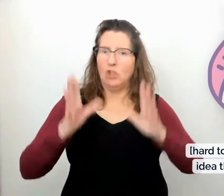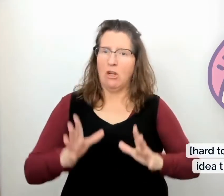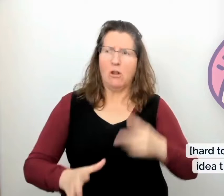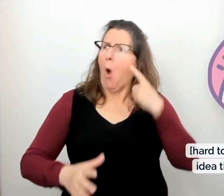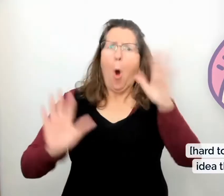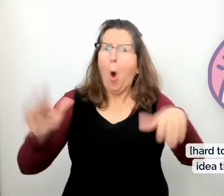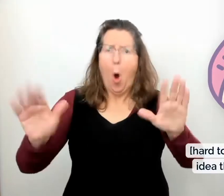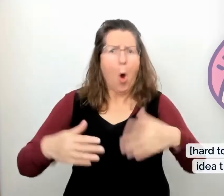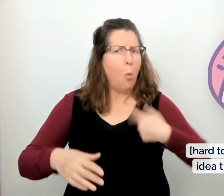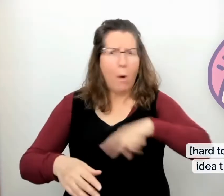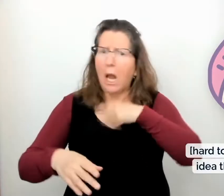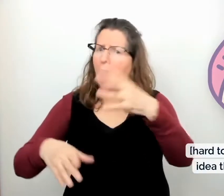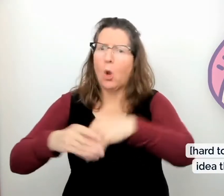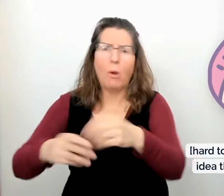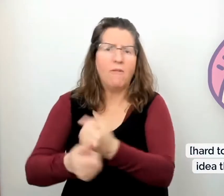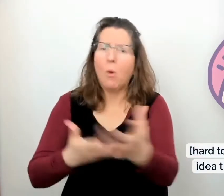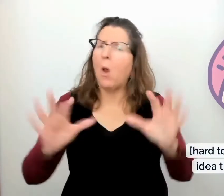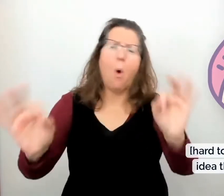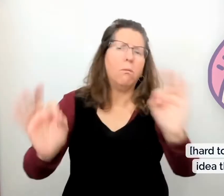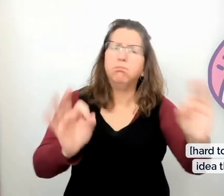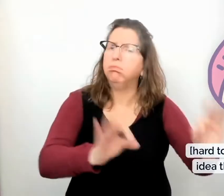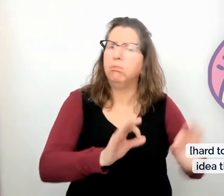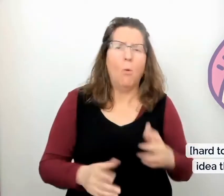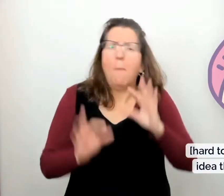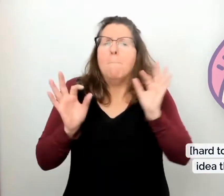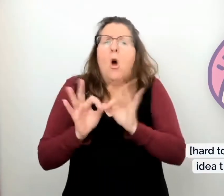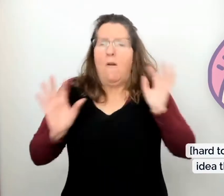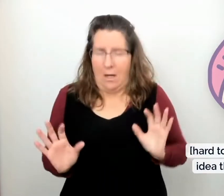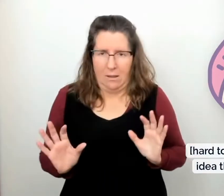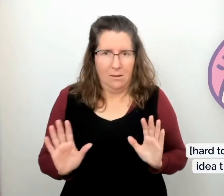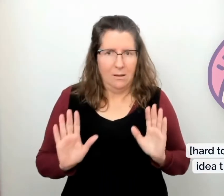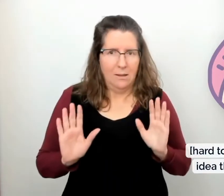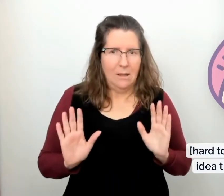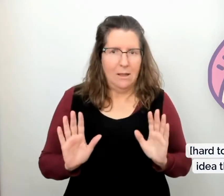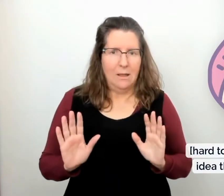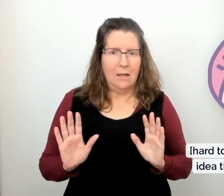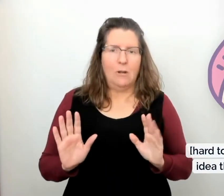I can't tell you how many administrators have assured me that "oh, we include everyone!"